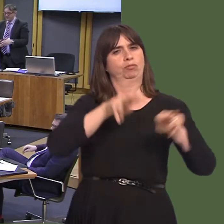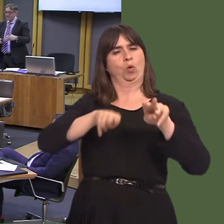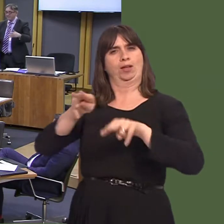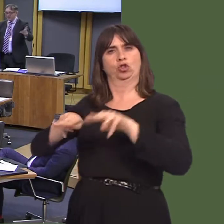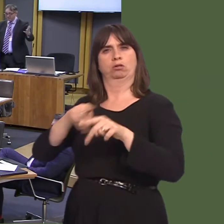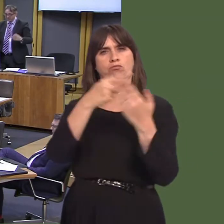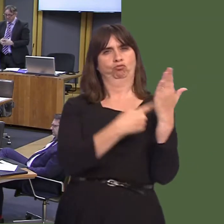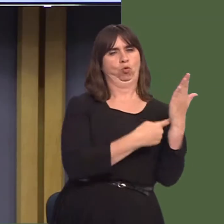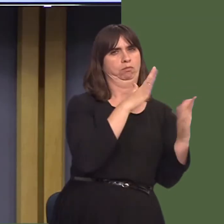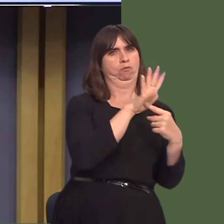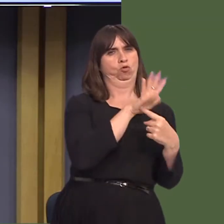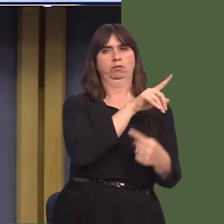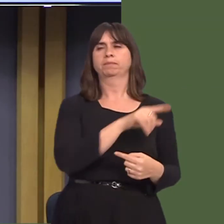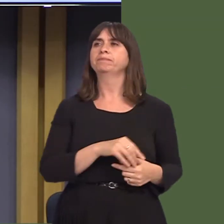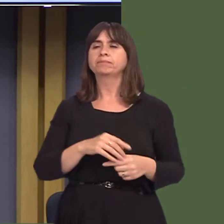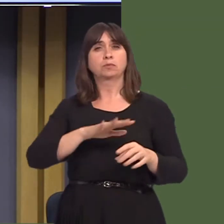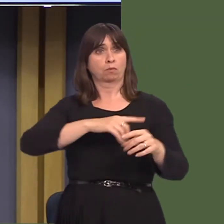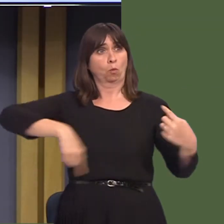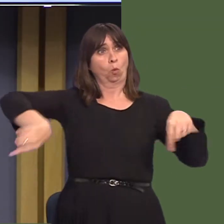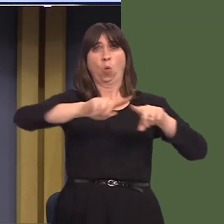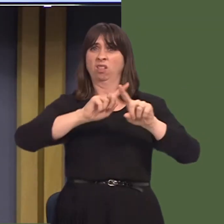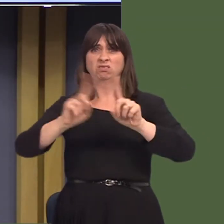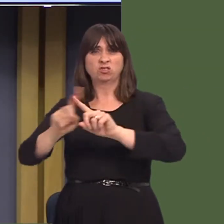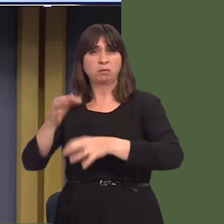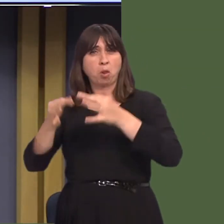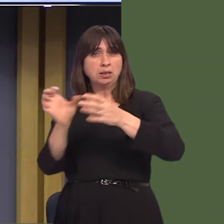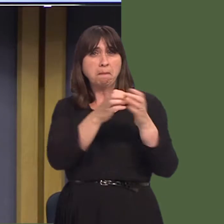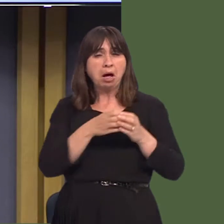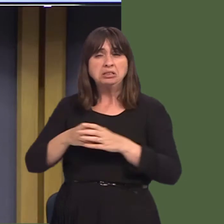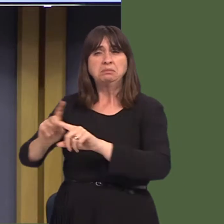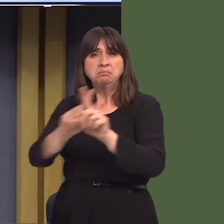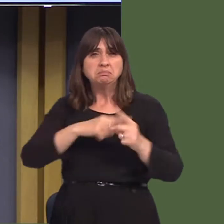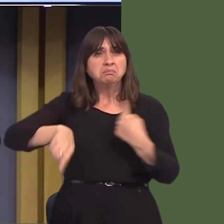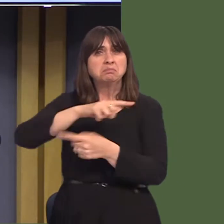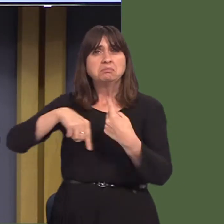Like everyone here across the parties, we welcomed the announcement by the UK Government